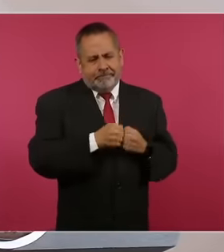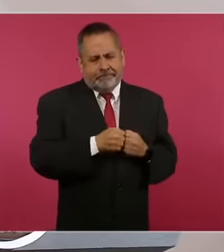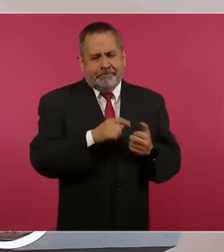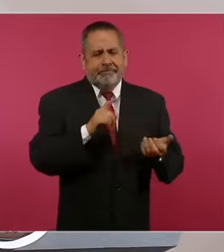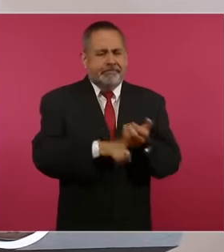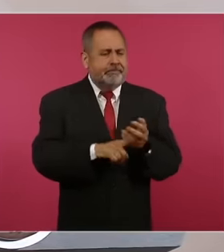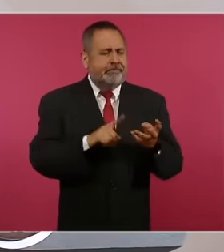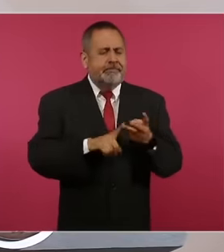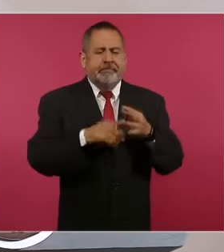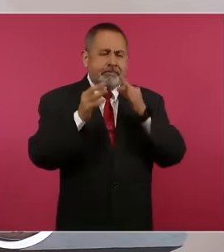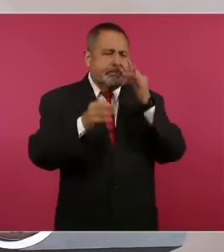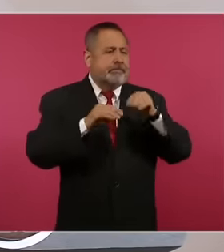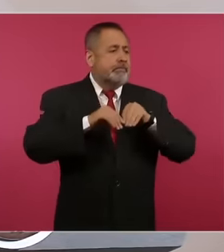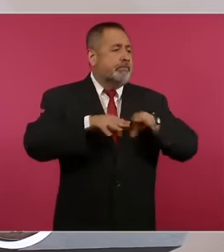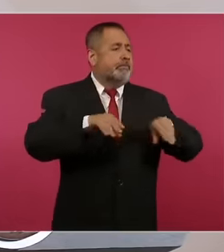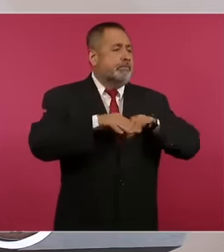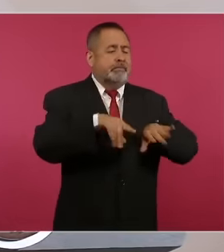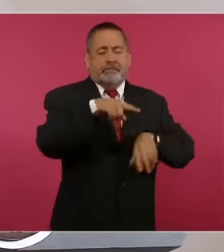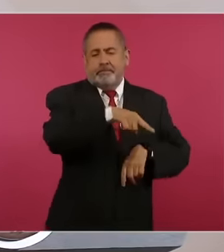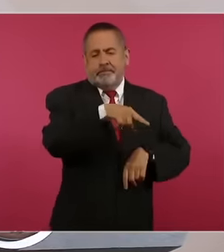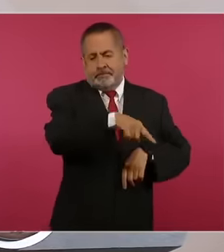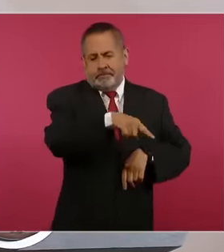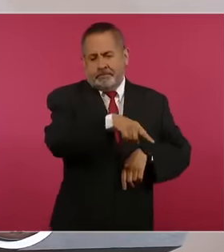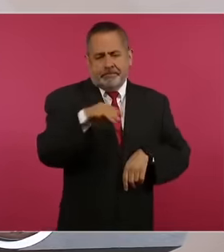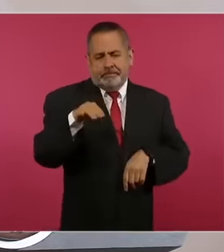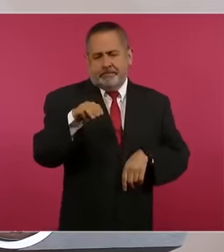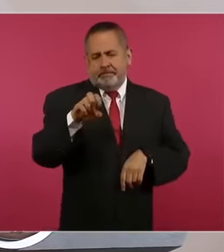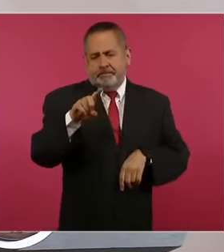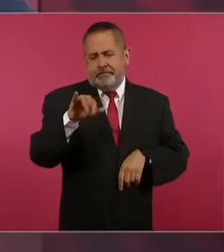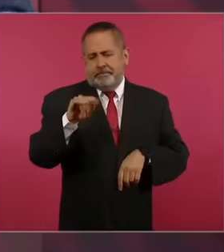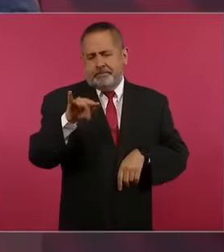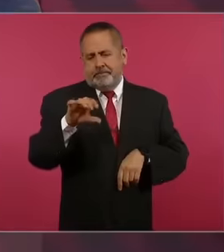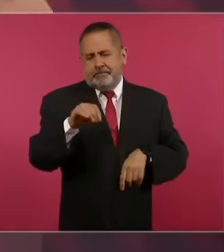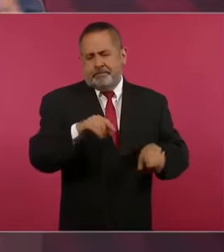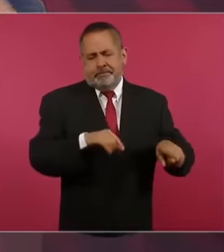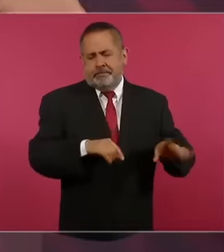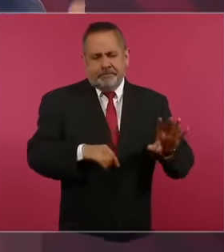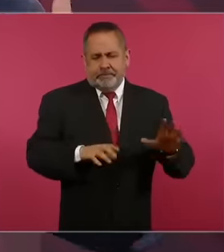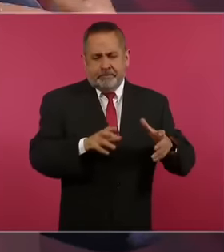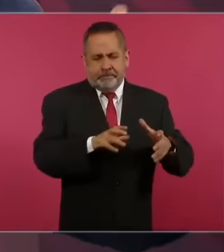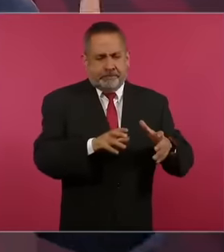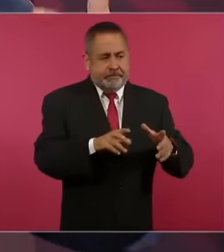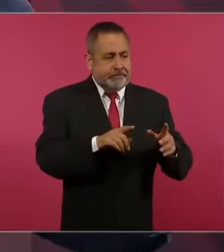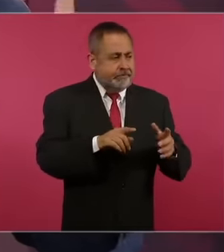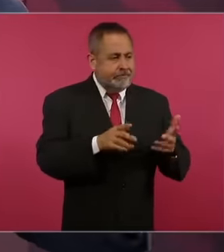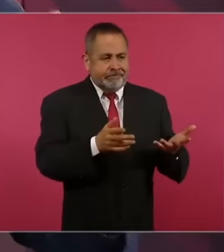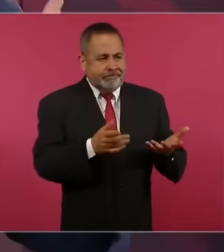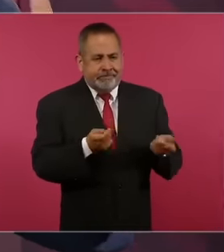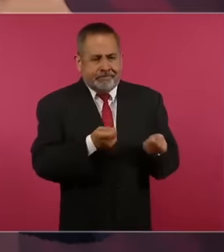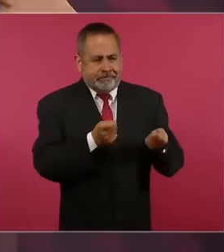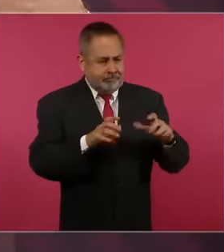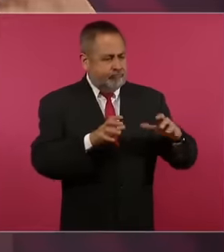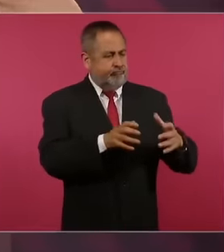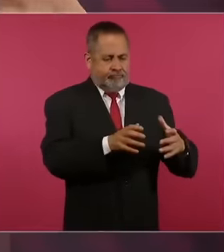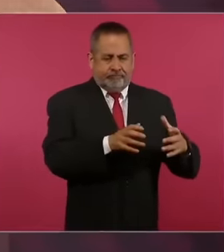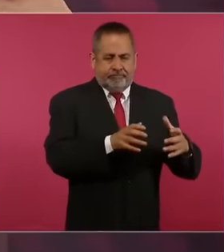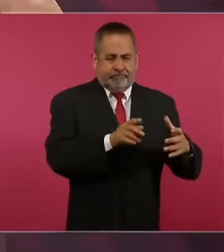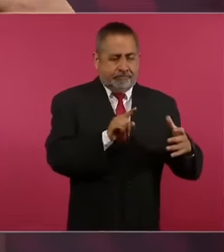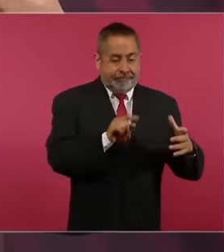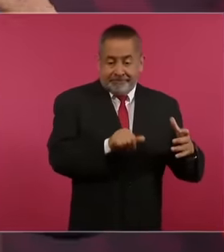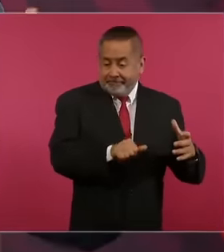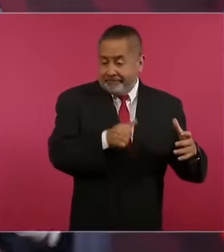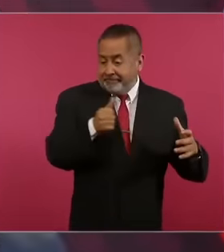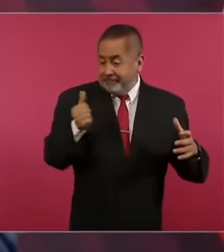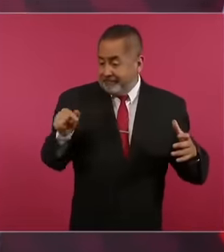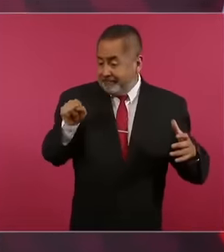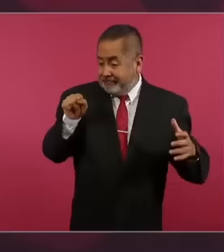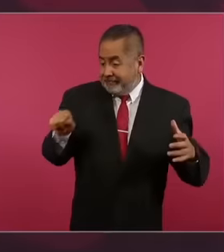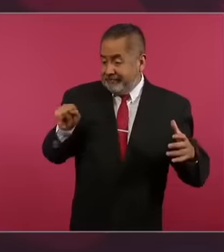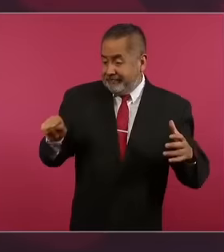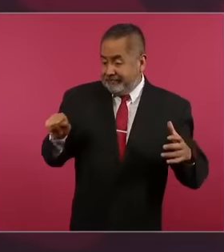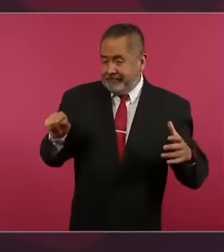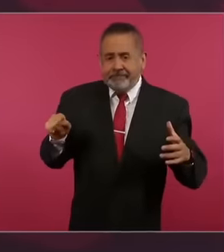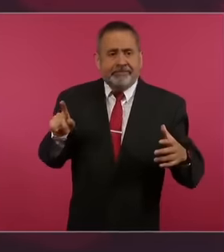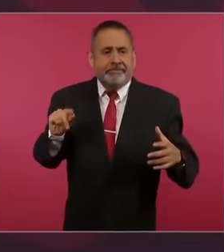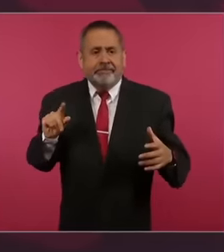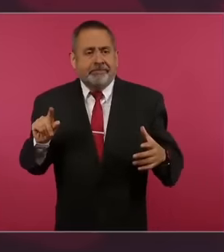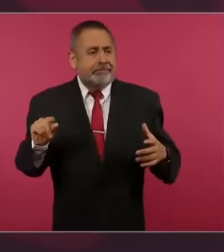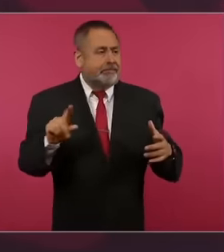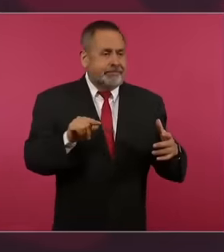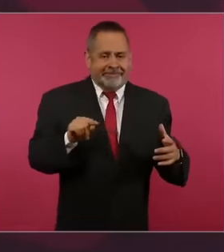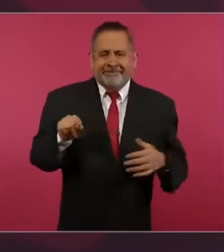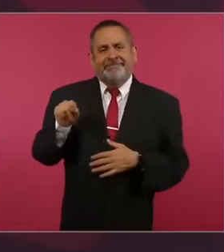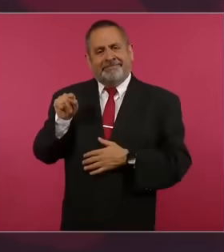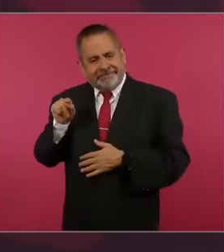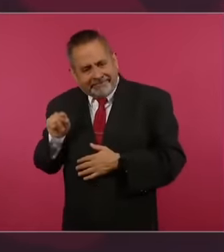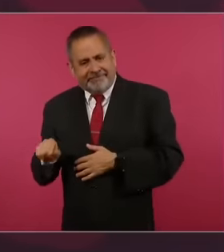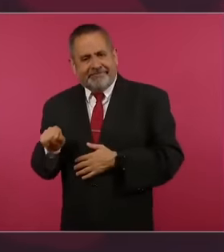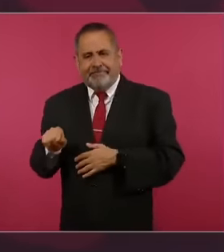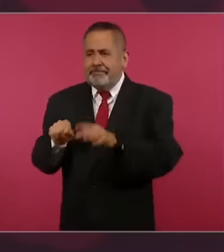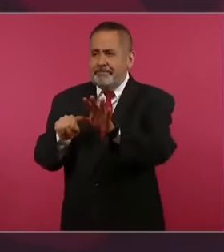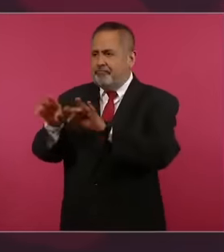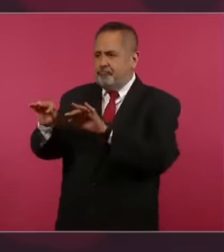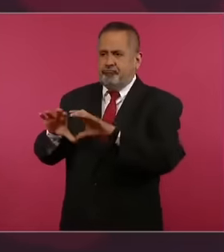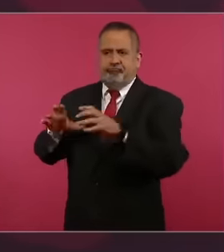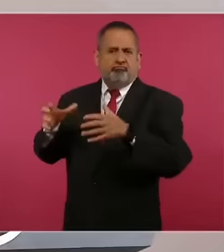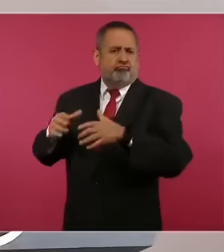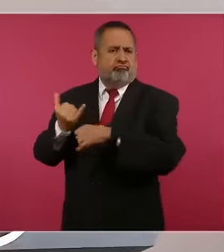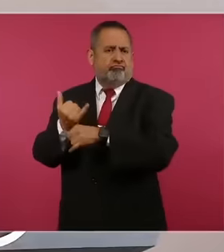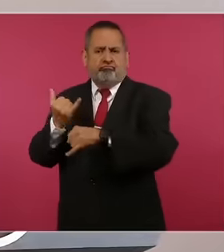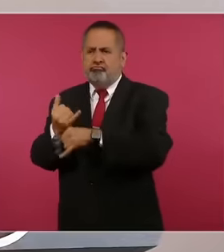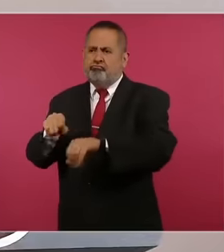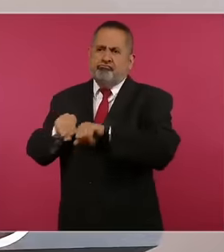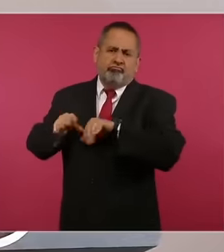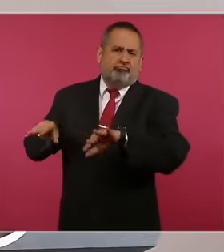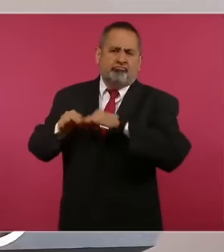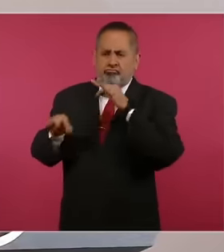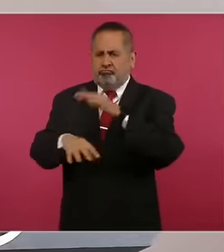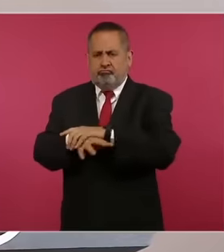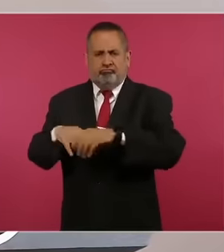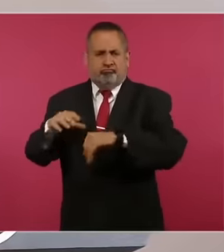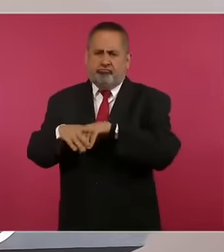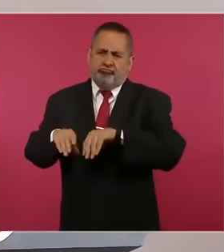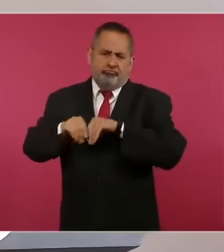media power so before that there must be alternatives and if